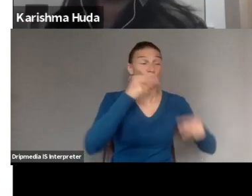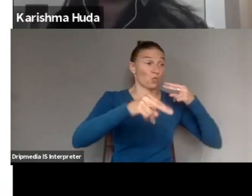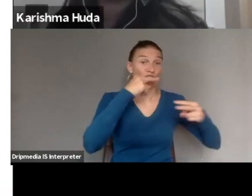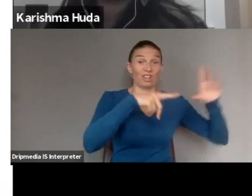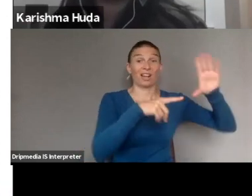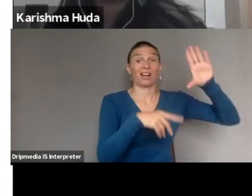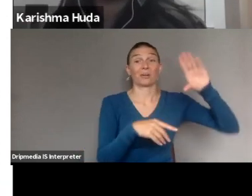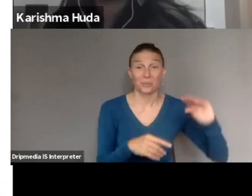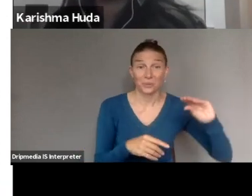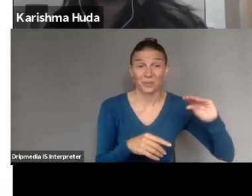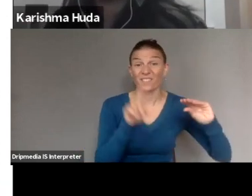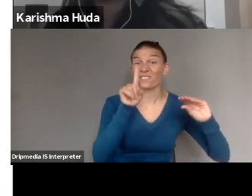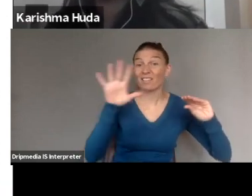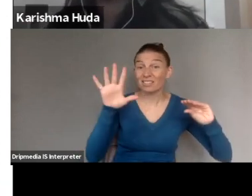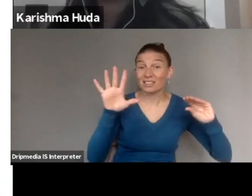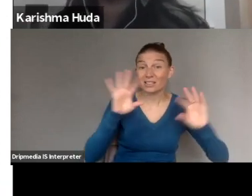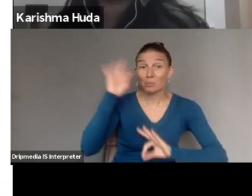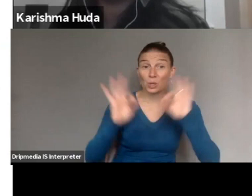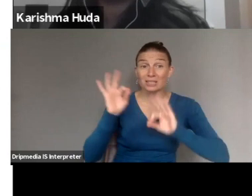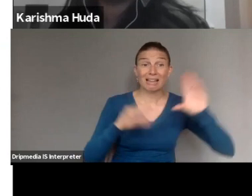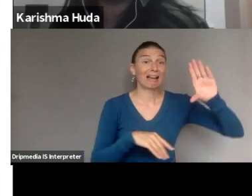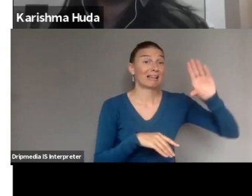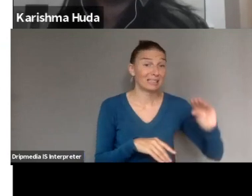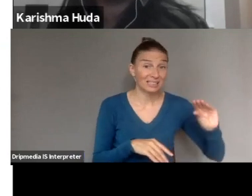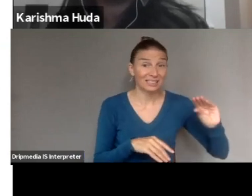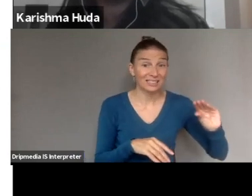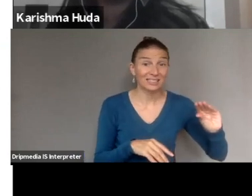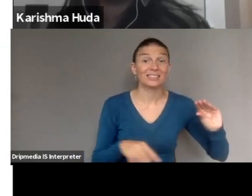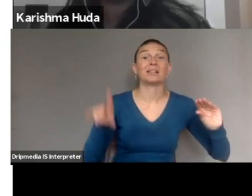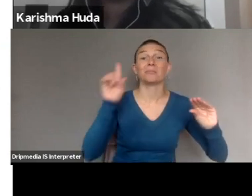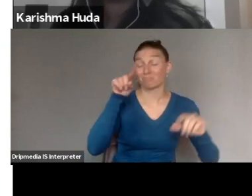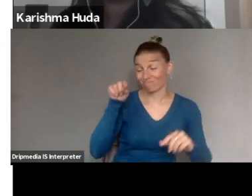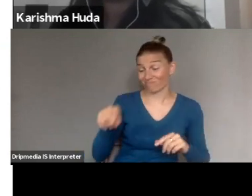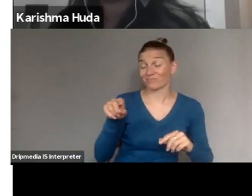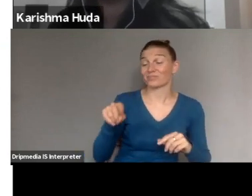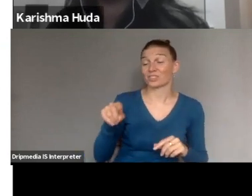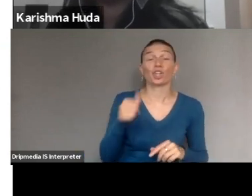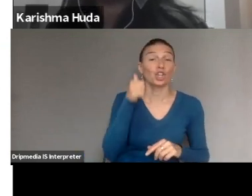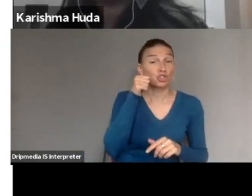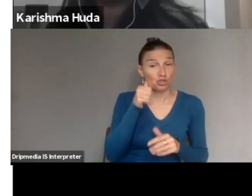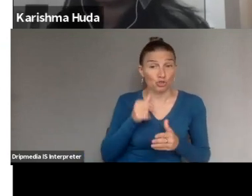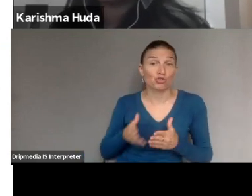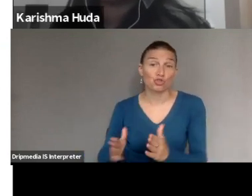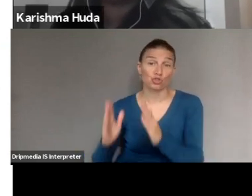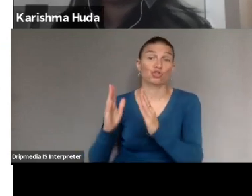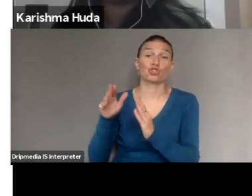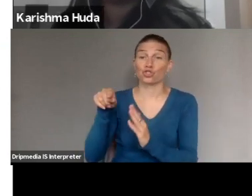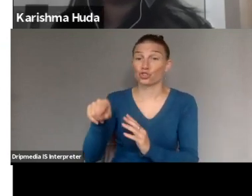to support her daughters needs and her daughters’ condition has been getting worse. [unintelligible] and her daughter have not received any social assistance.